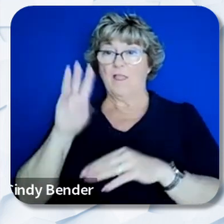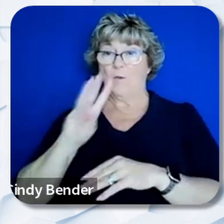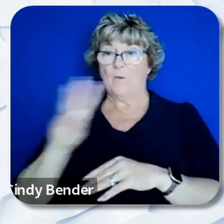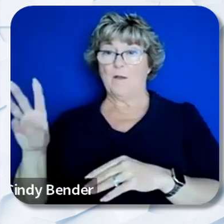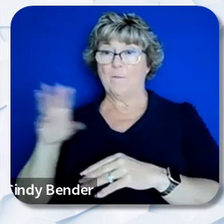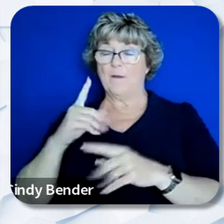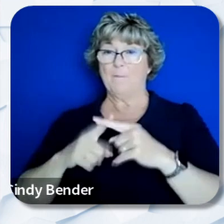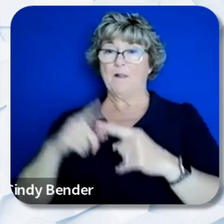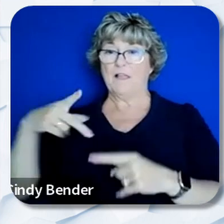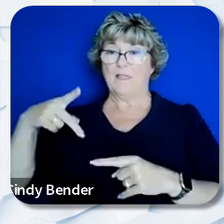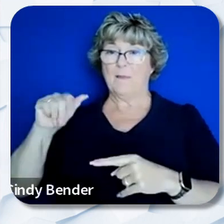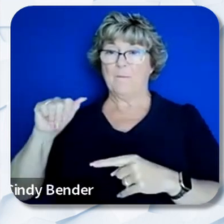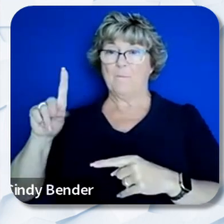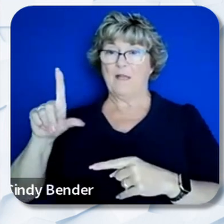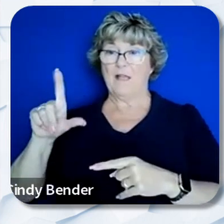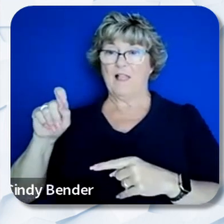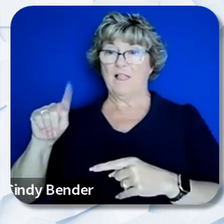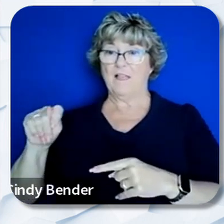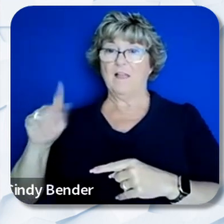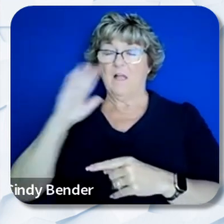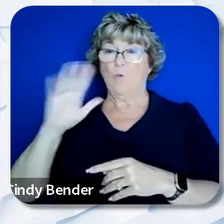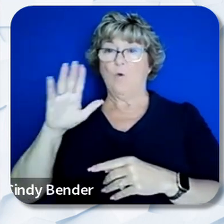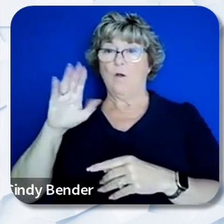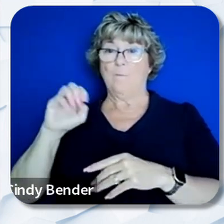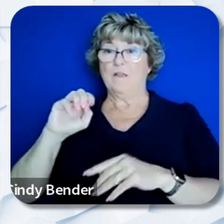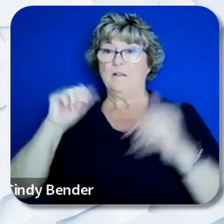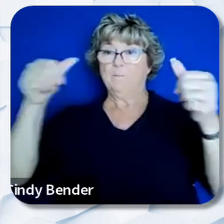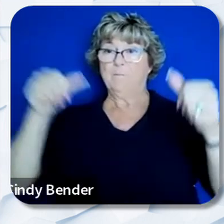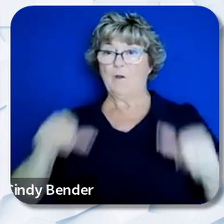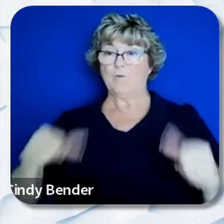So you will have the access to them, and those should be up there today. Some folks were